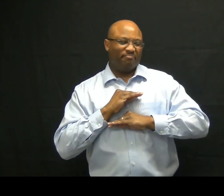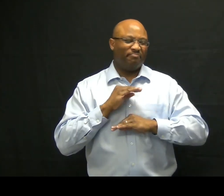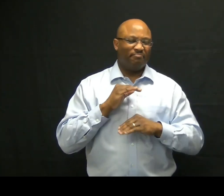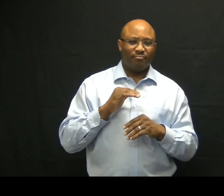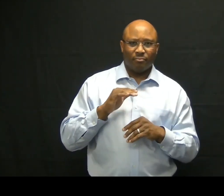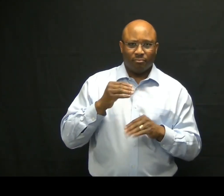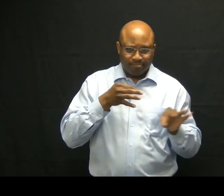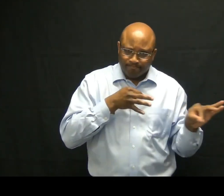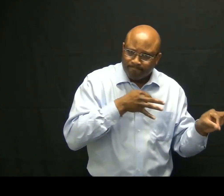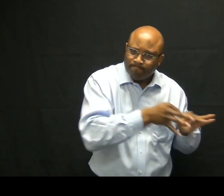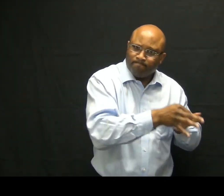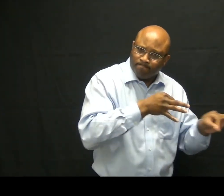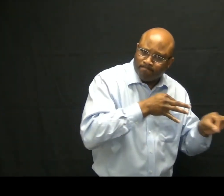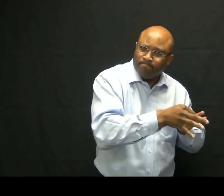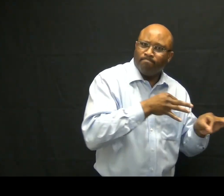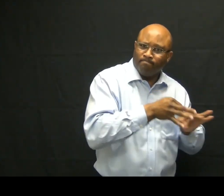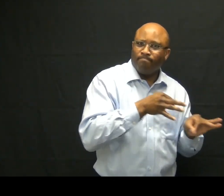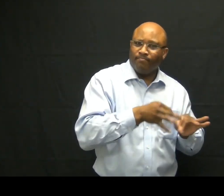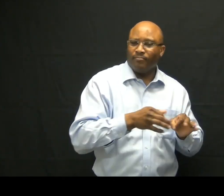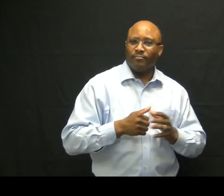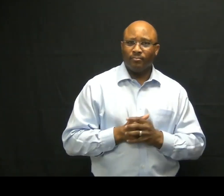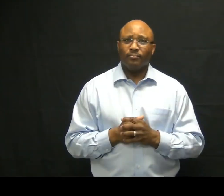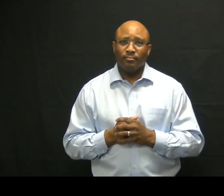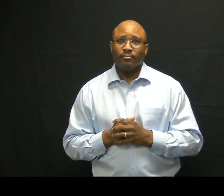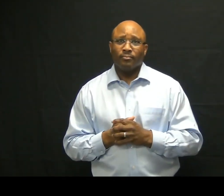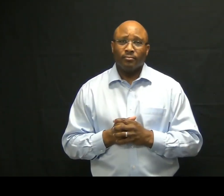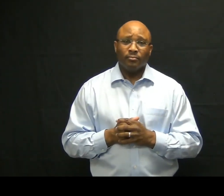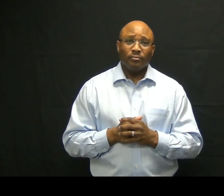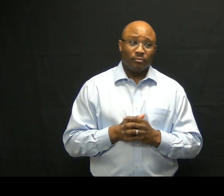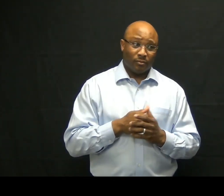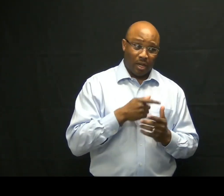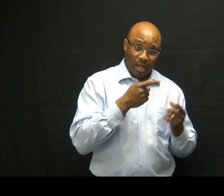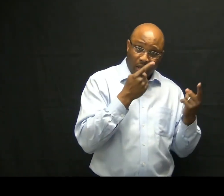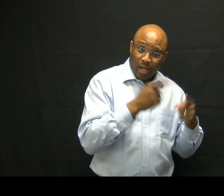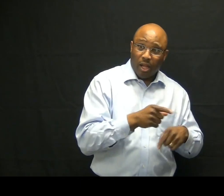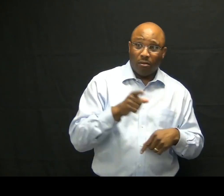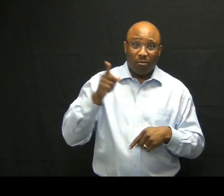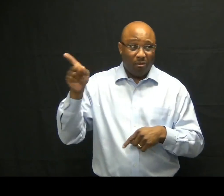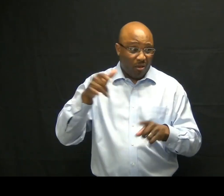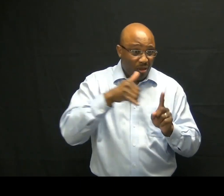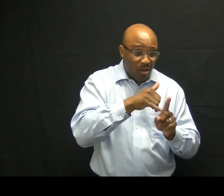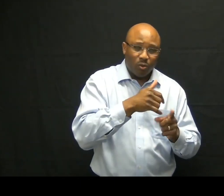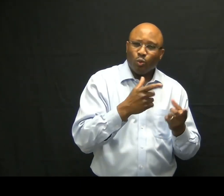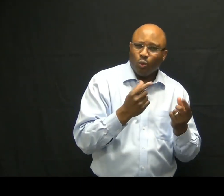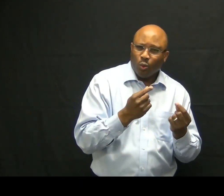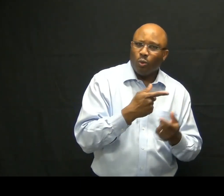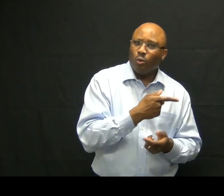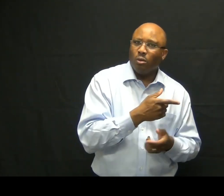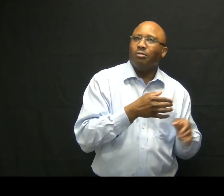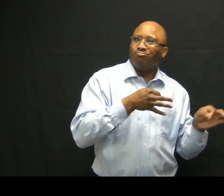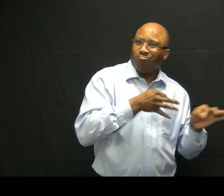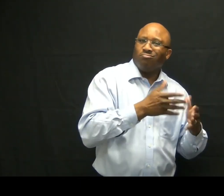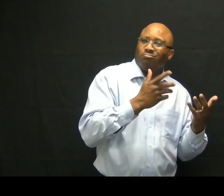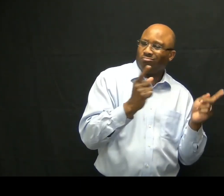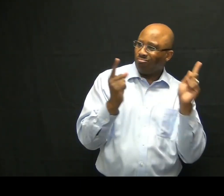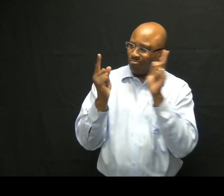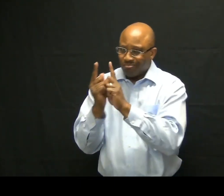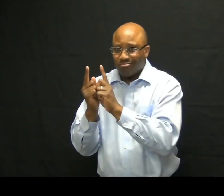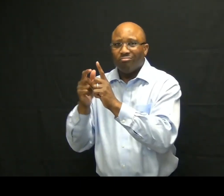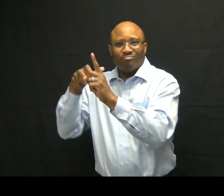receive a consequence from the school rather than the satisfaction of seeing